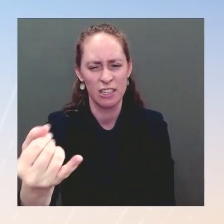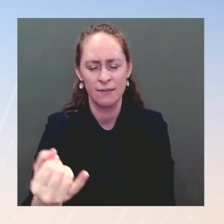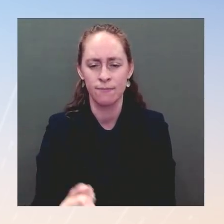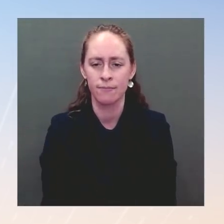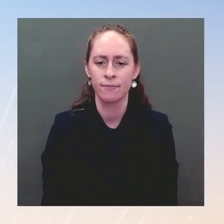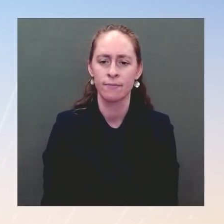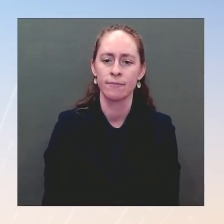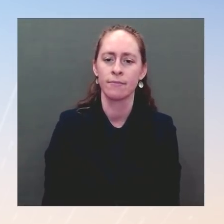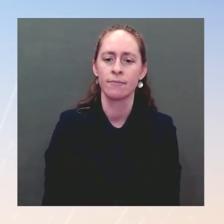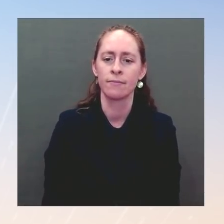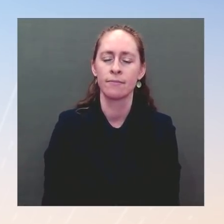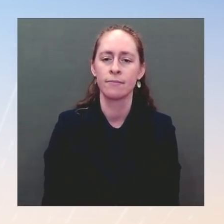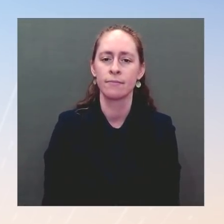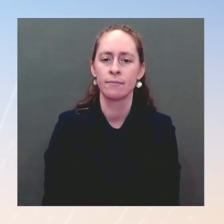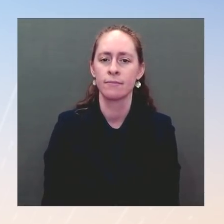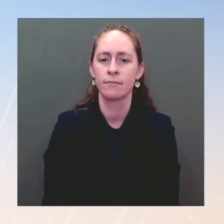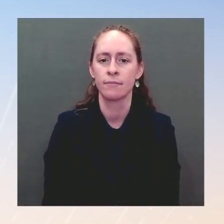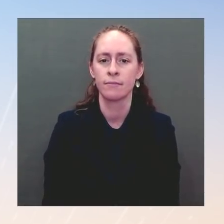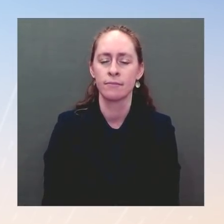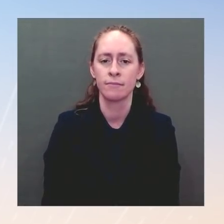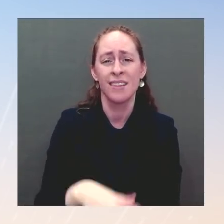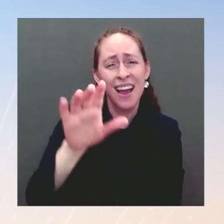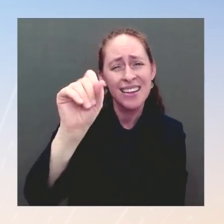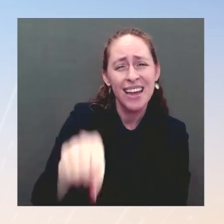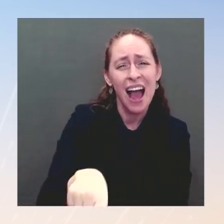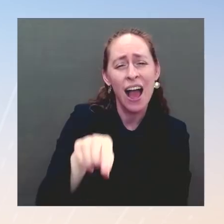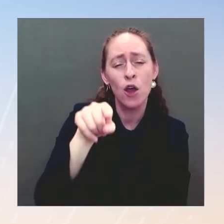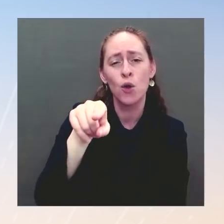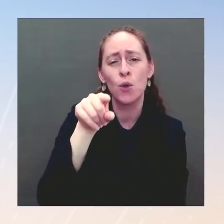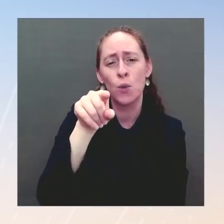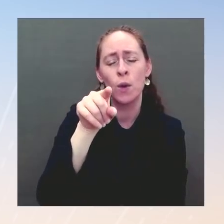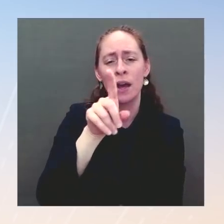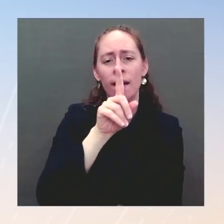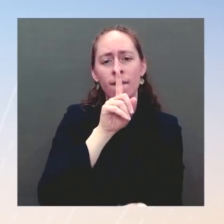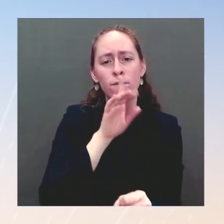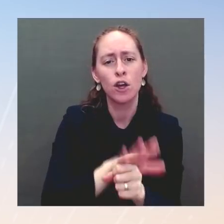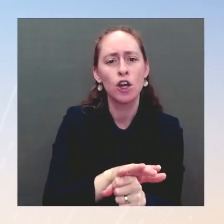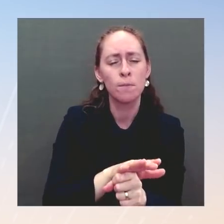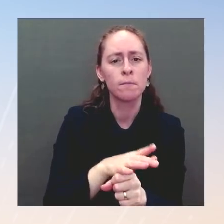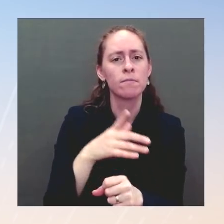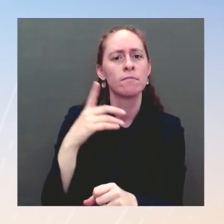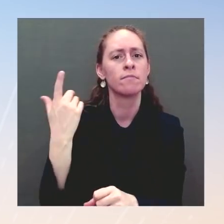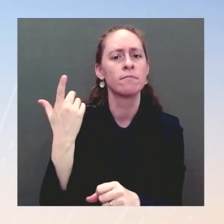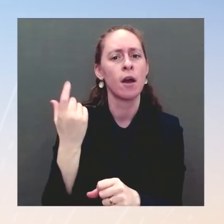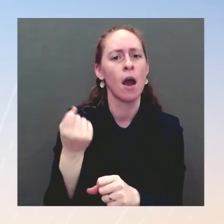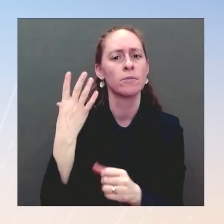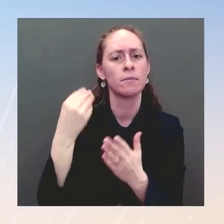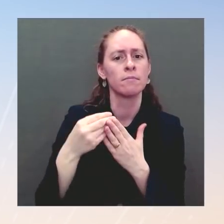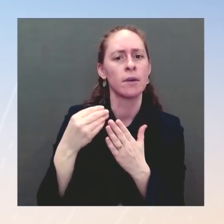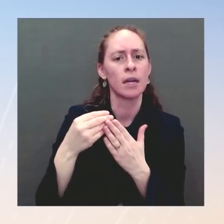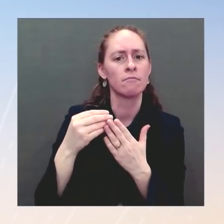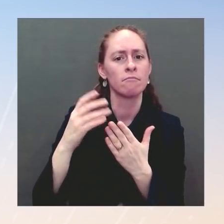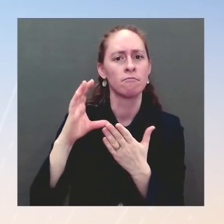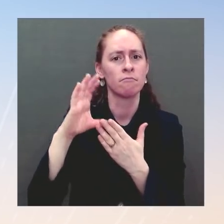that the administration has requested from Congress? We're hearing this number of $5 billion that activists say